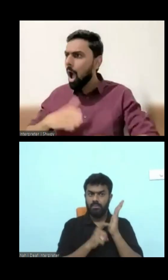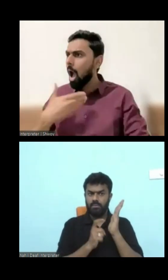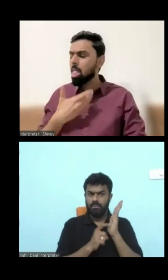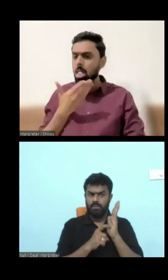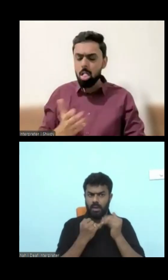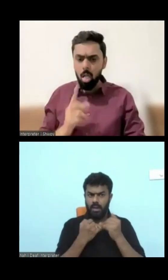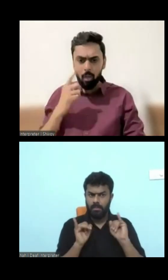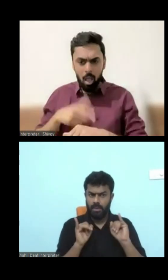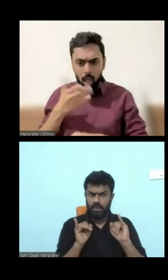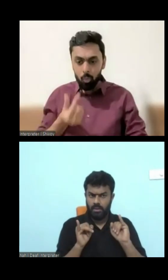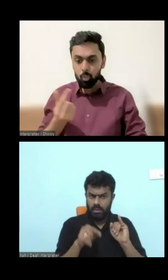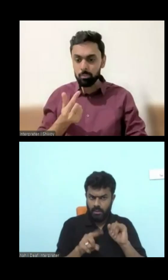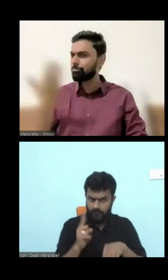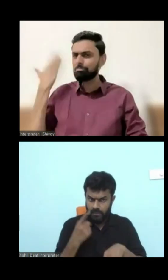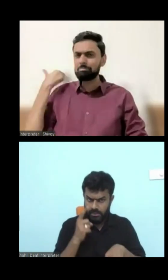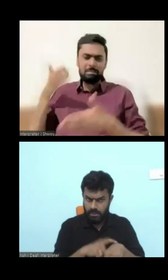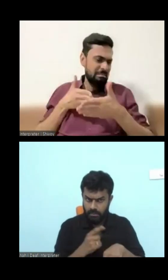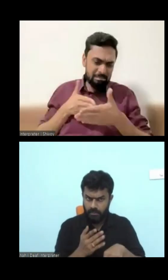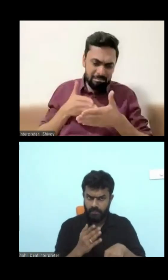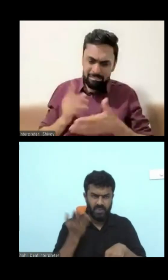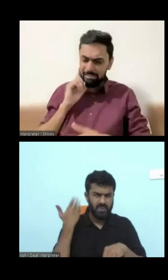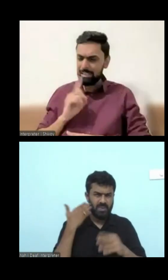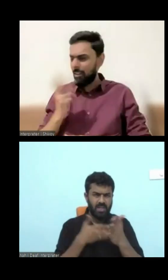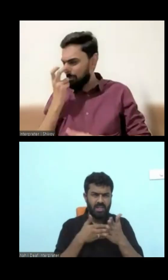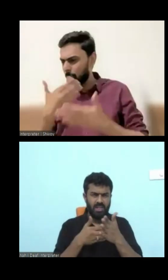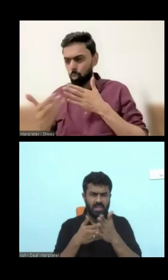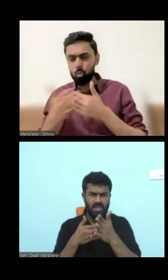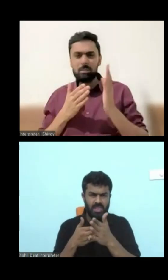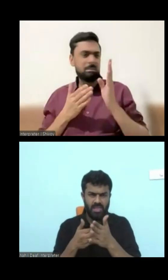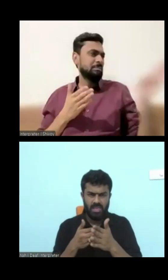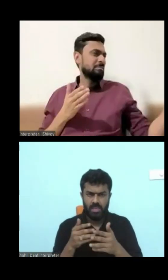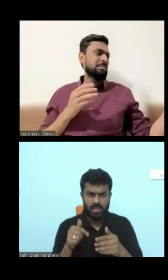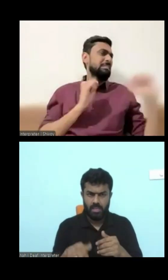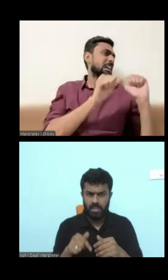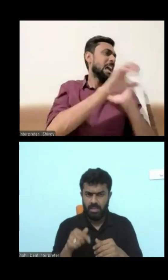Despite of whatever challenges they might have on other platforms while accessing any content or catalog.